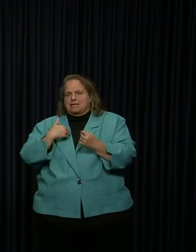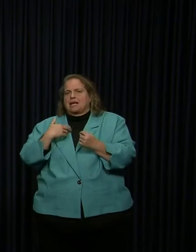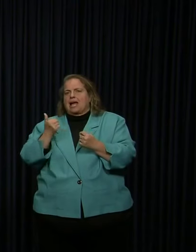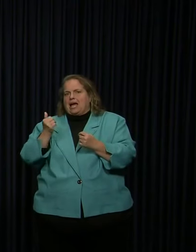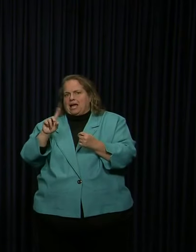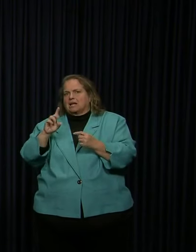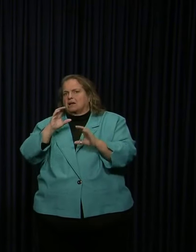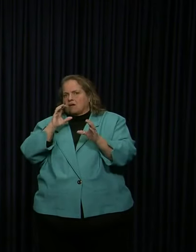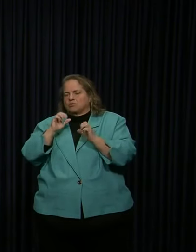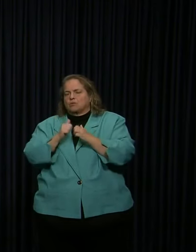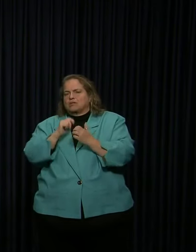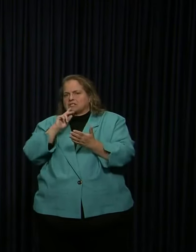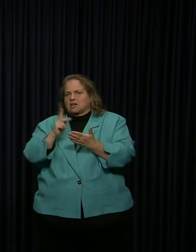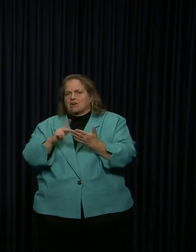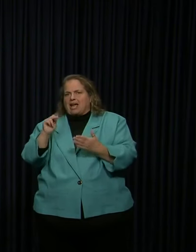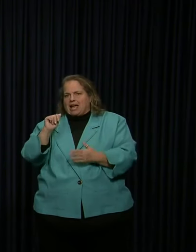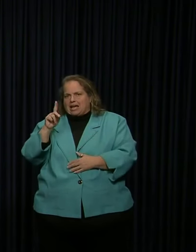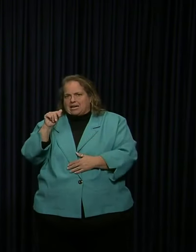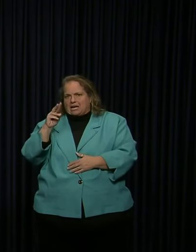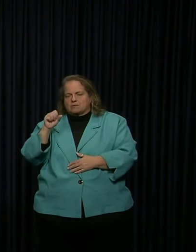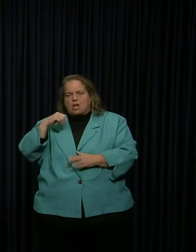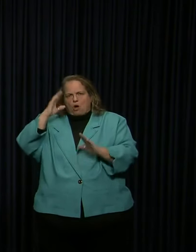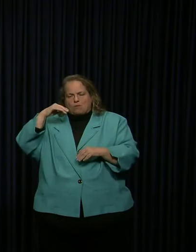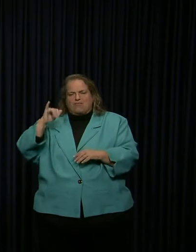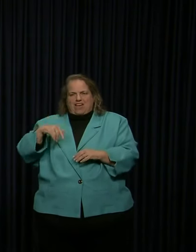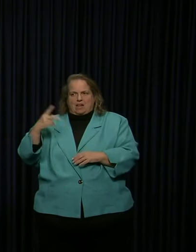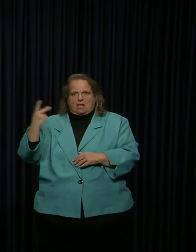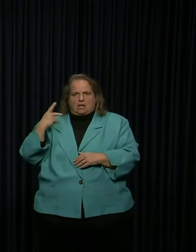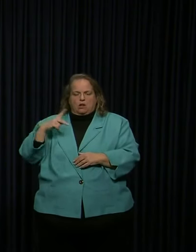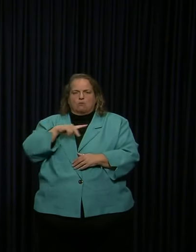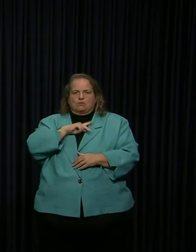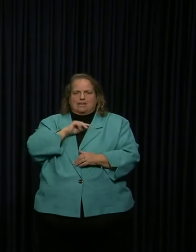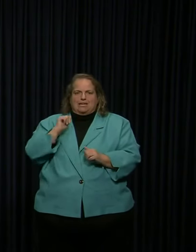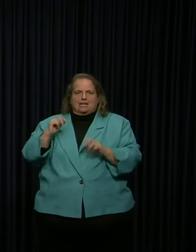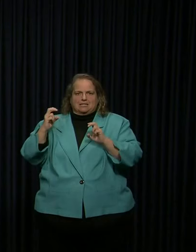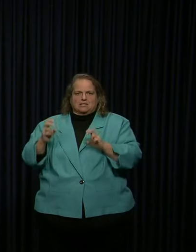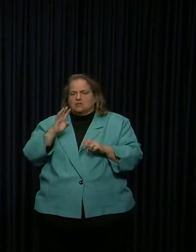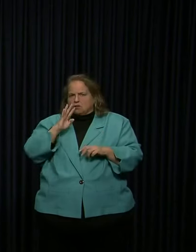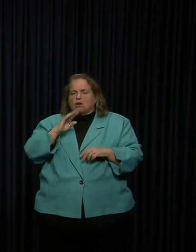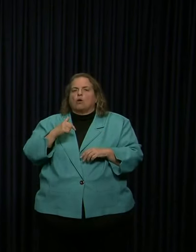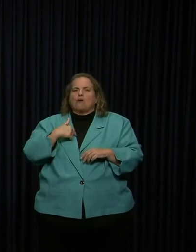EXPOSED TO THIS VIRUS IN THE WAY THAT THEY WERE IN WISCONSIN. I'LL TAKE ONE MORE FROM THE